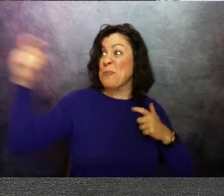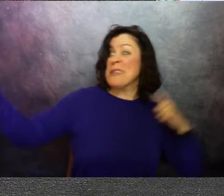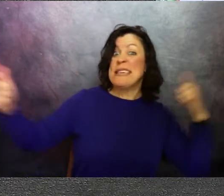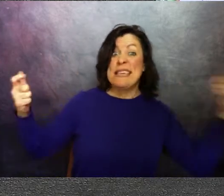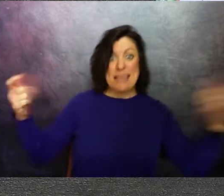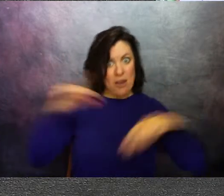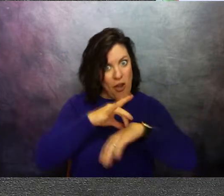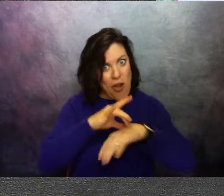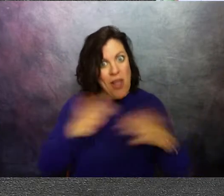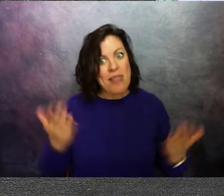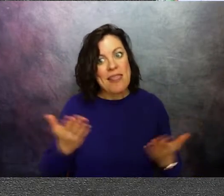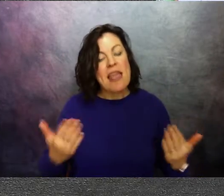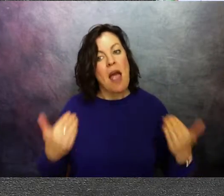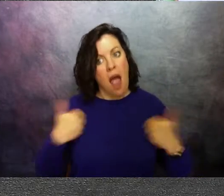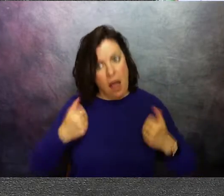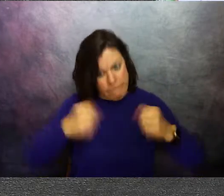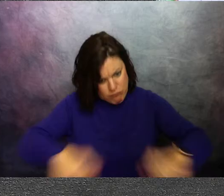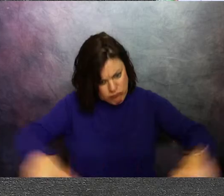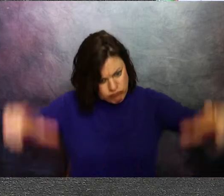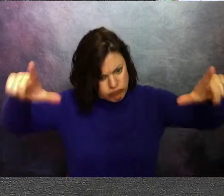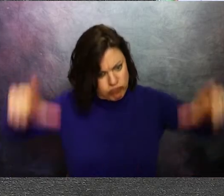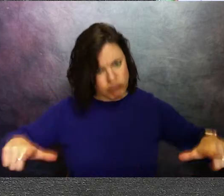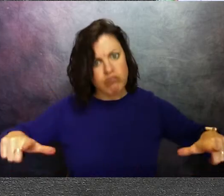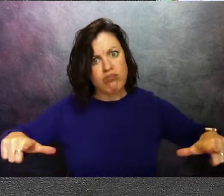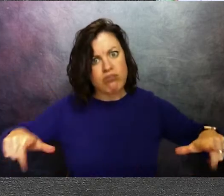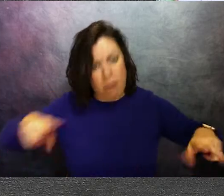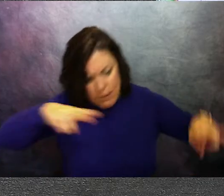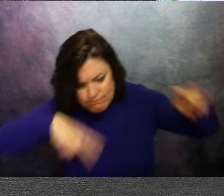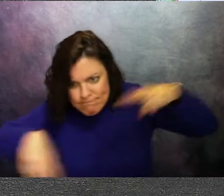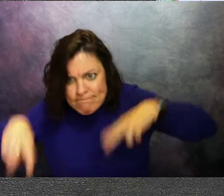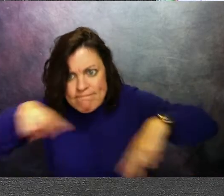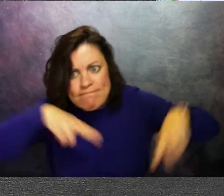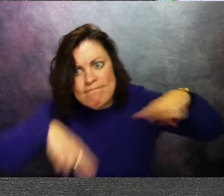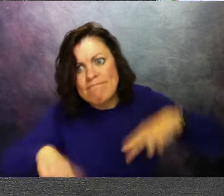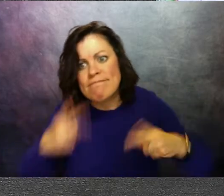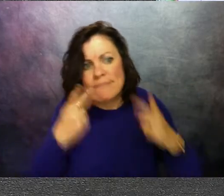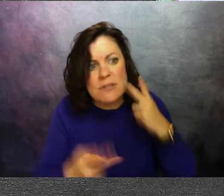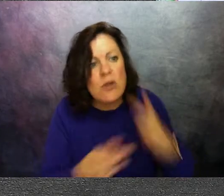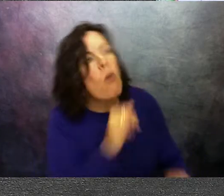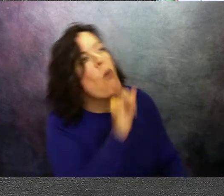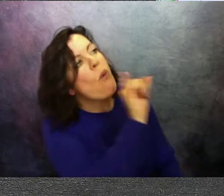like the whole earth. Oh, I see.